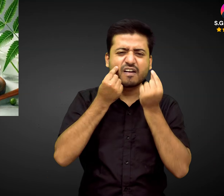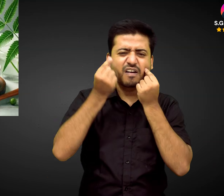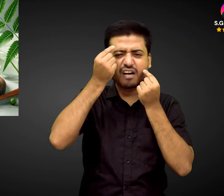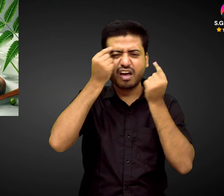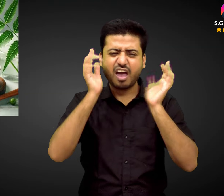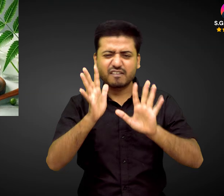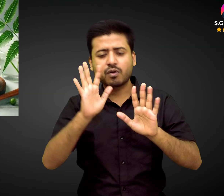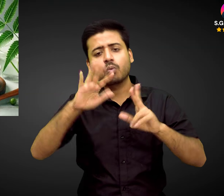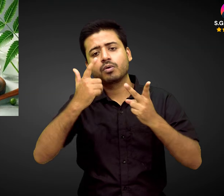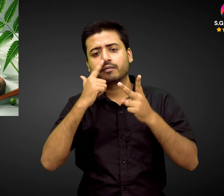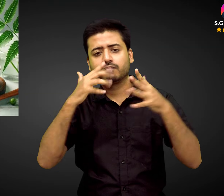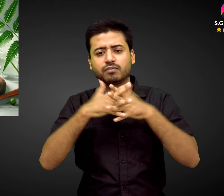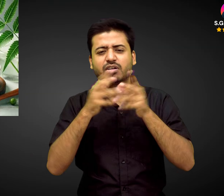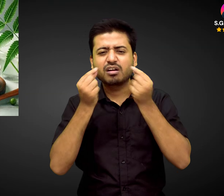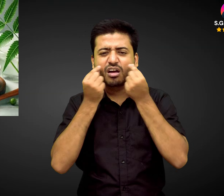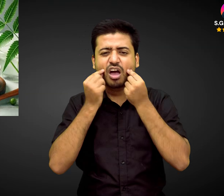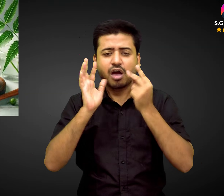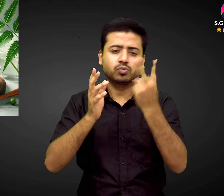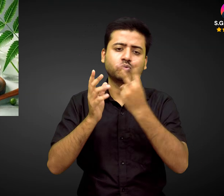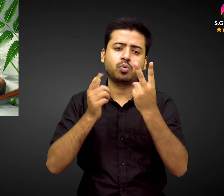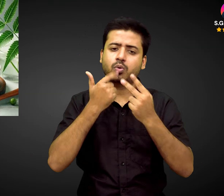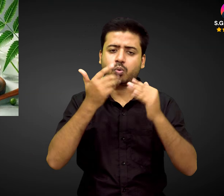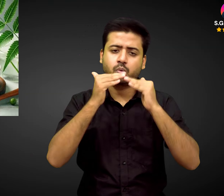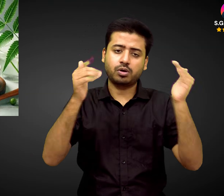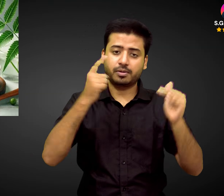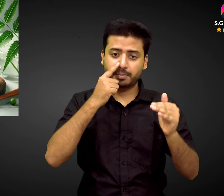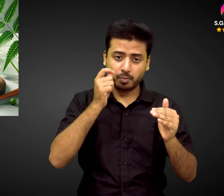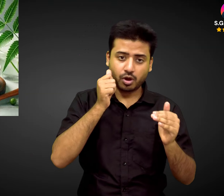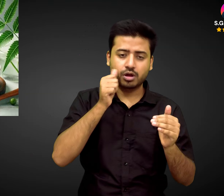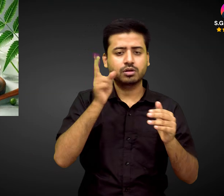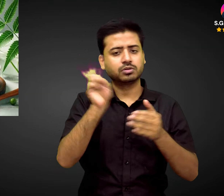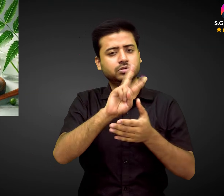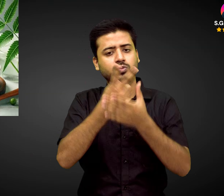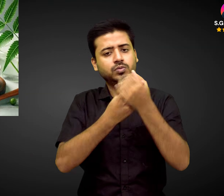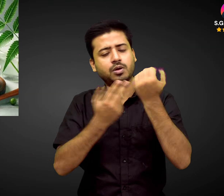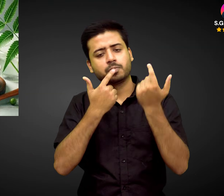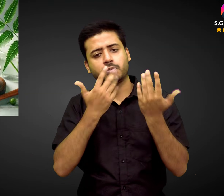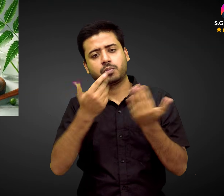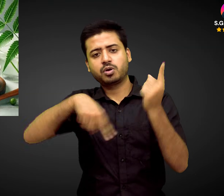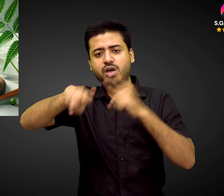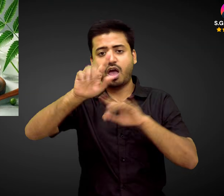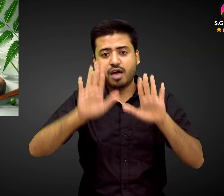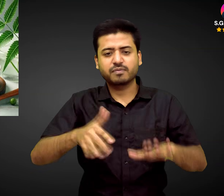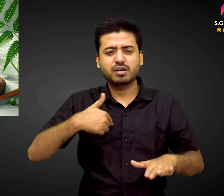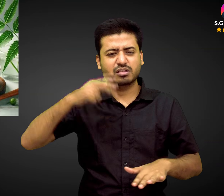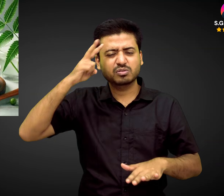carefully fillet the green outer skin to reveal the clear gelatinous center. To create the perfect